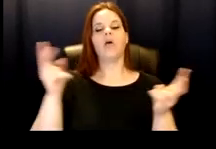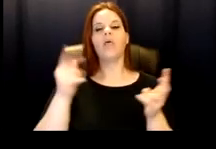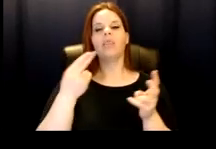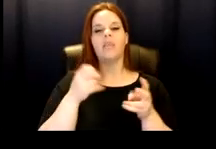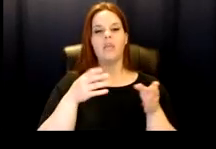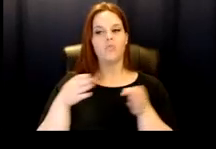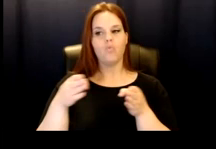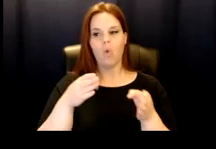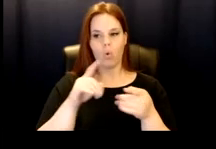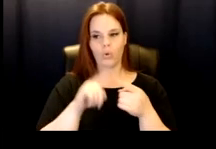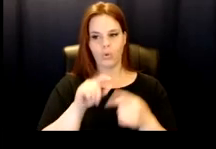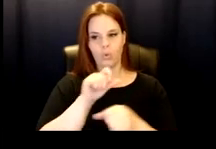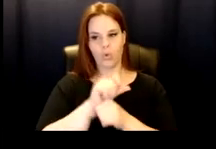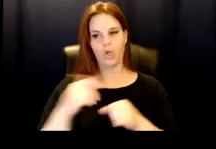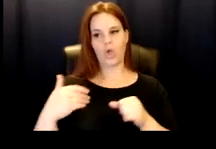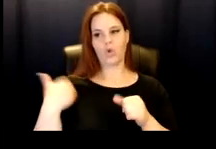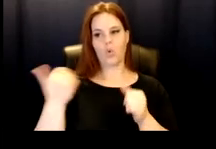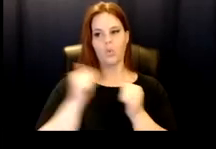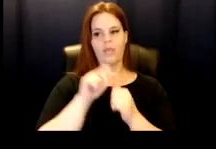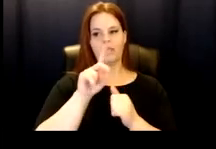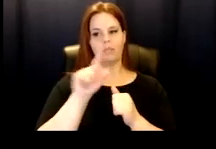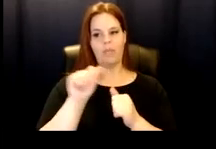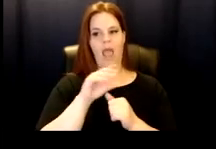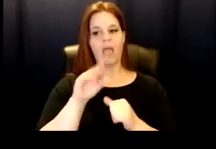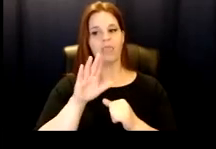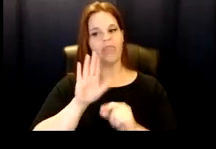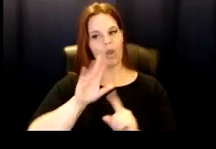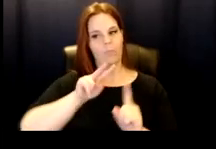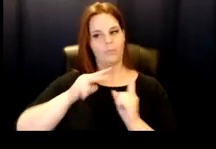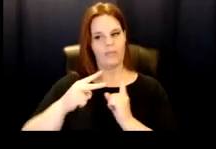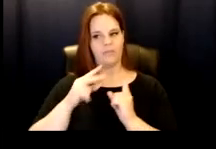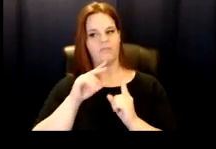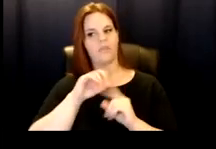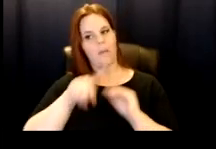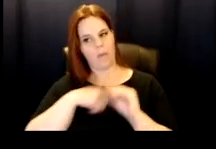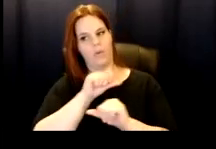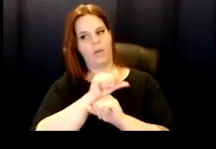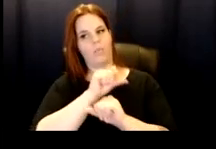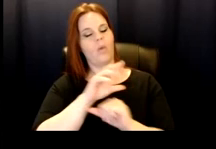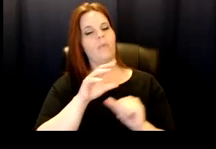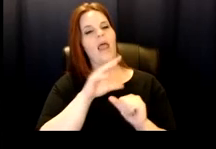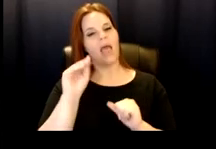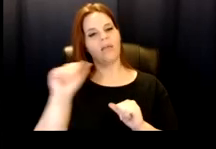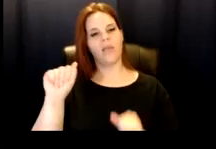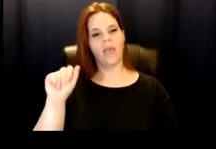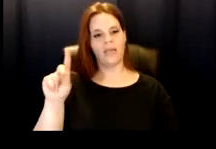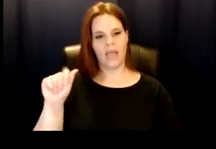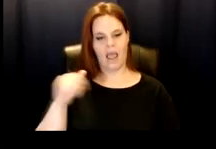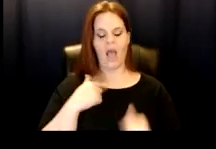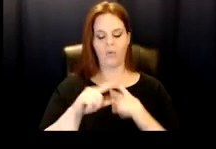and the ADA. I will be starting off the discussion or the presentation and then I will turn it